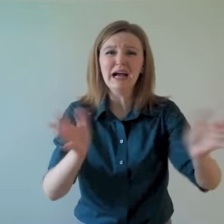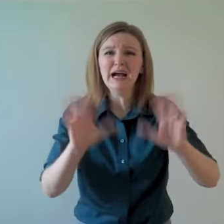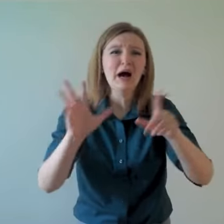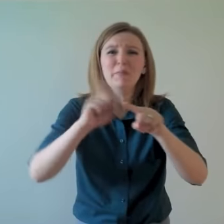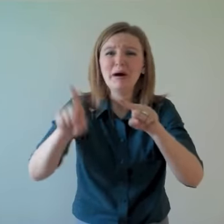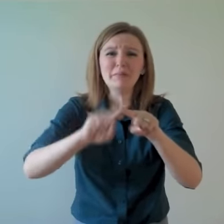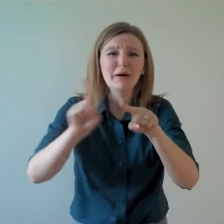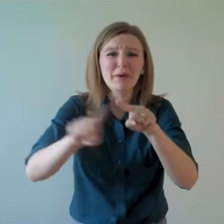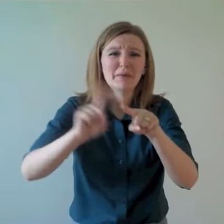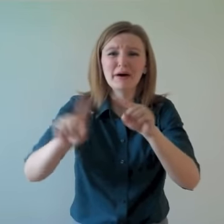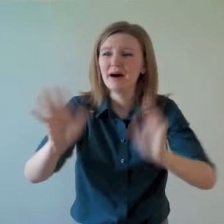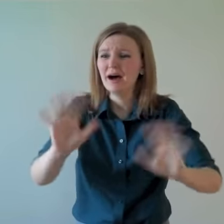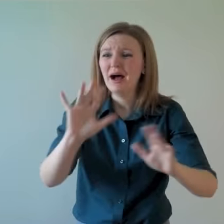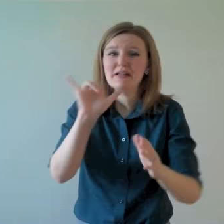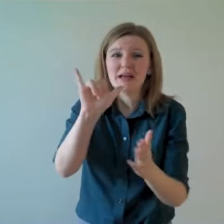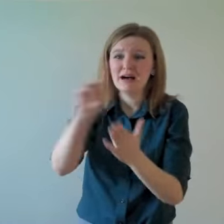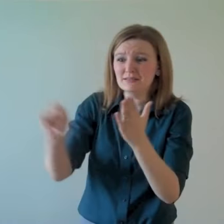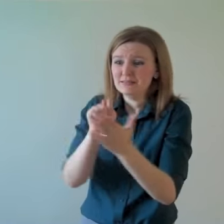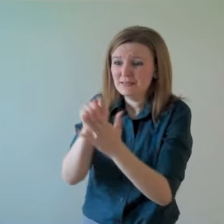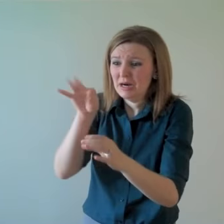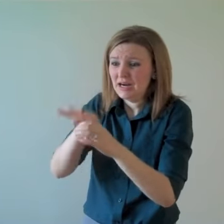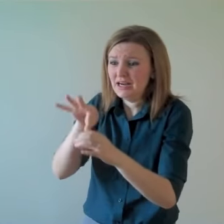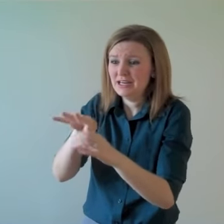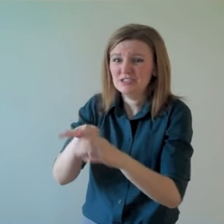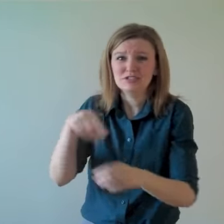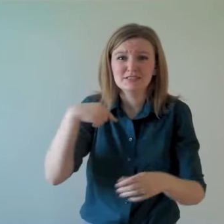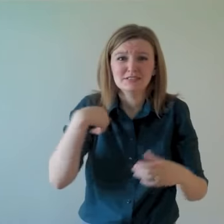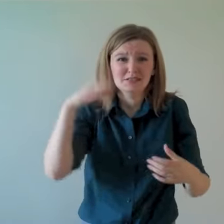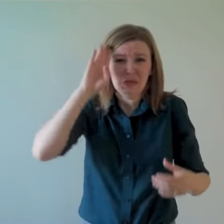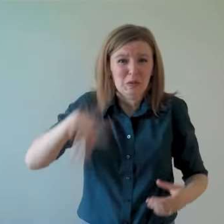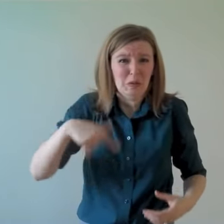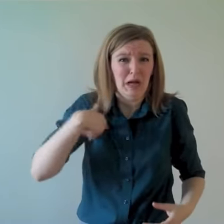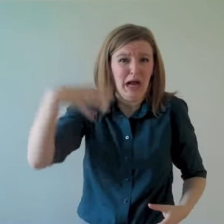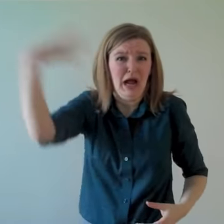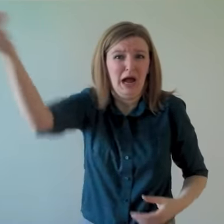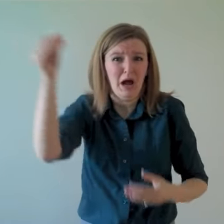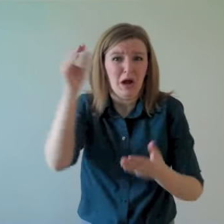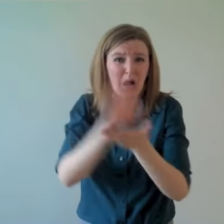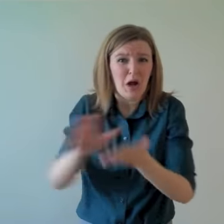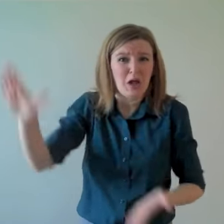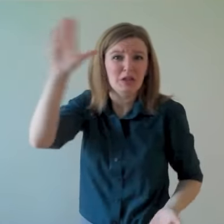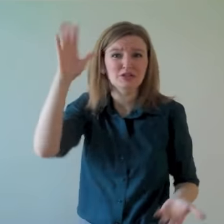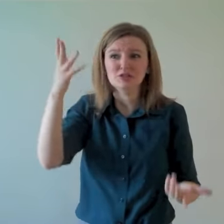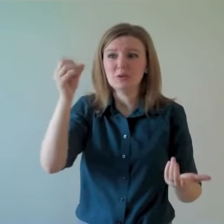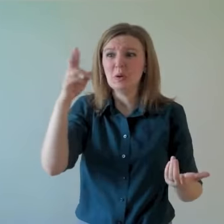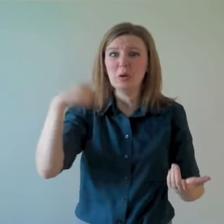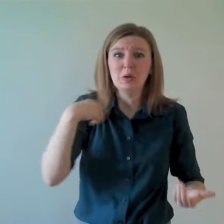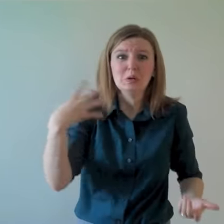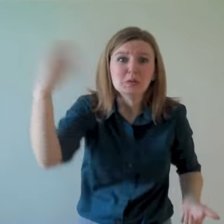Oh, no! ... but, but, but during Election Day I will be away a college - or -